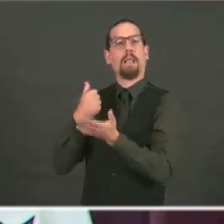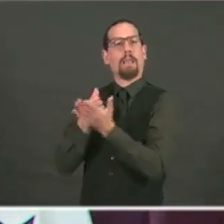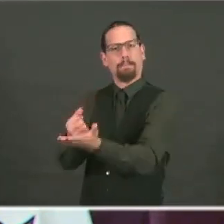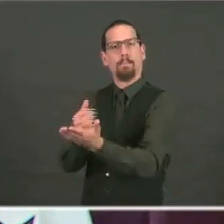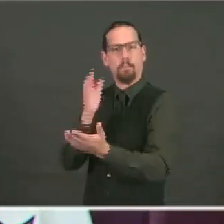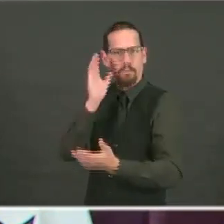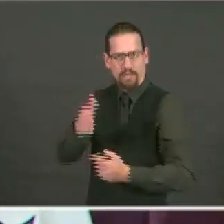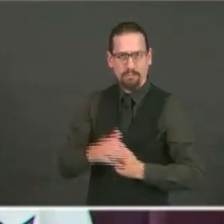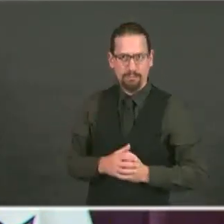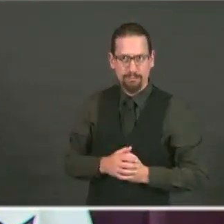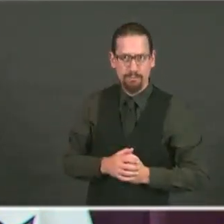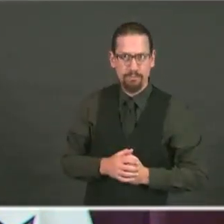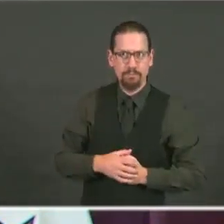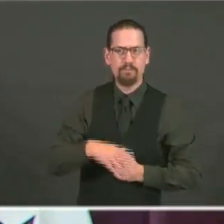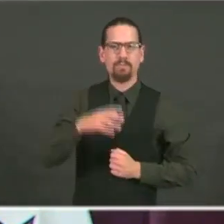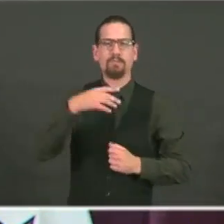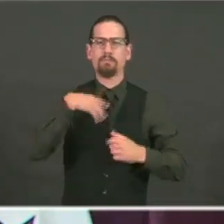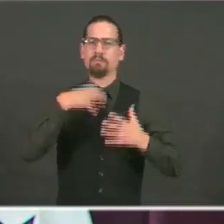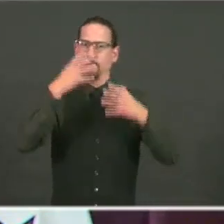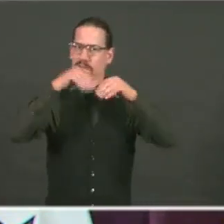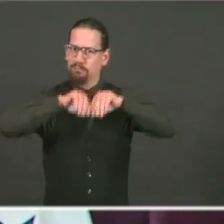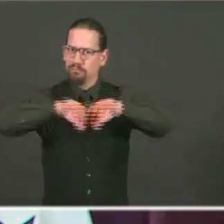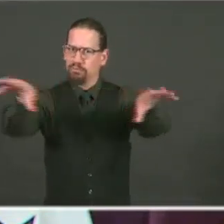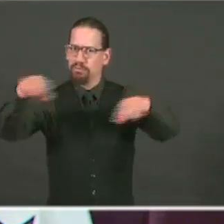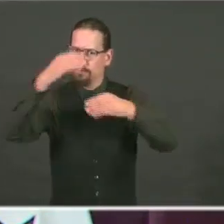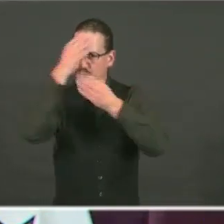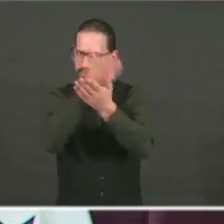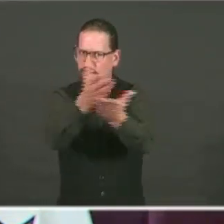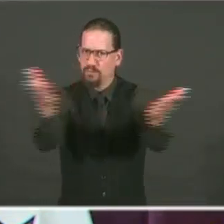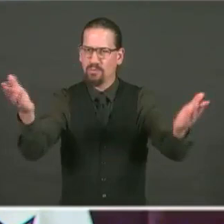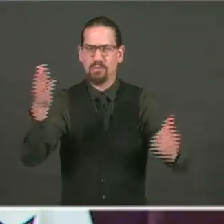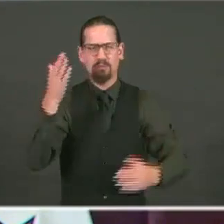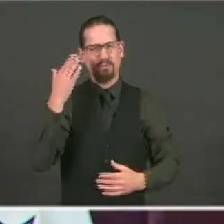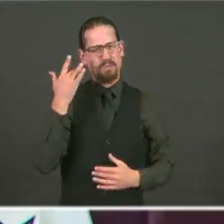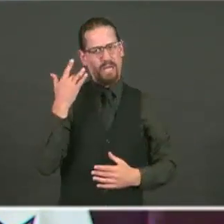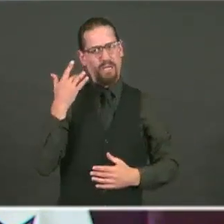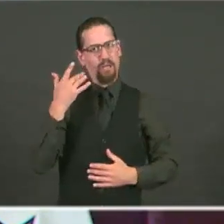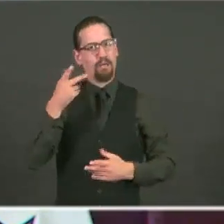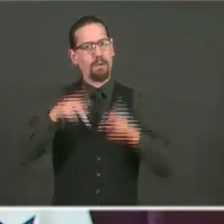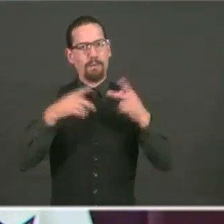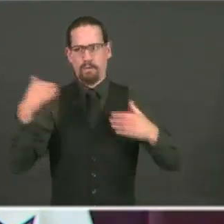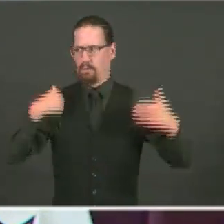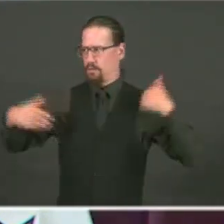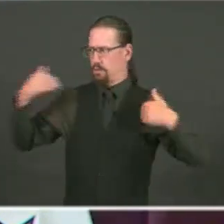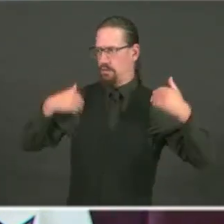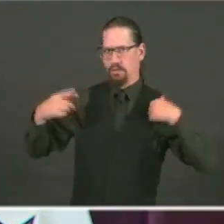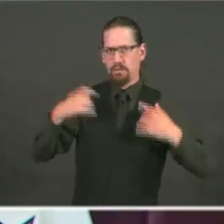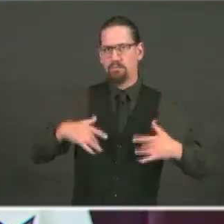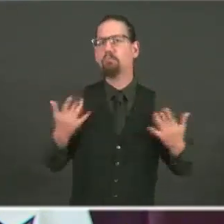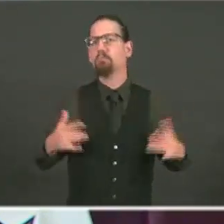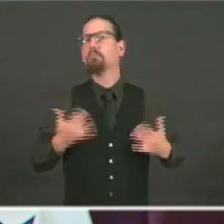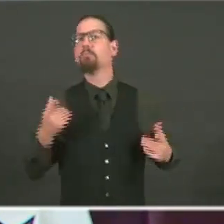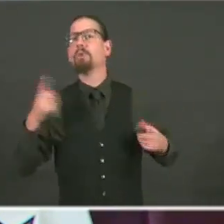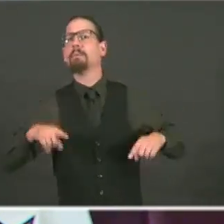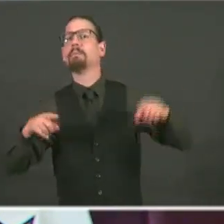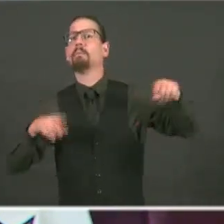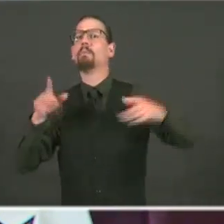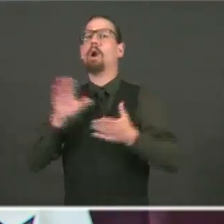I AM SHARING THIS FOR A COUPLE OF REASONS, ONE, I AM GETTING A LOT OF QUESTIONS ABOUT IT AND I